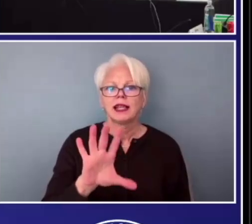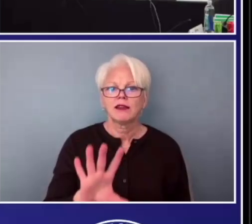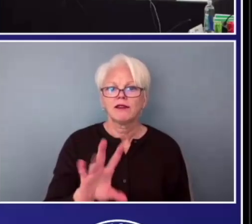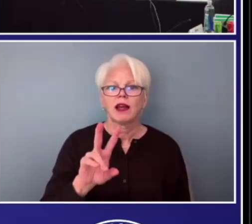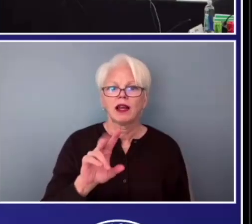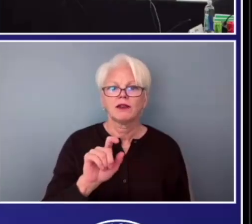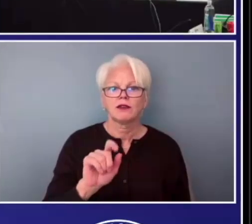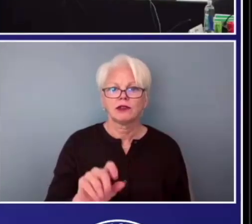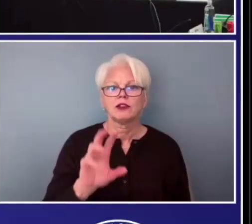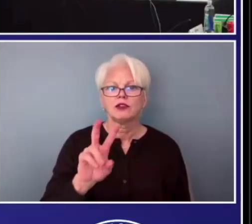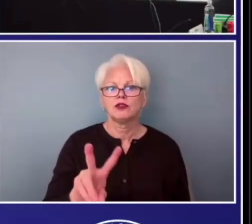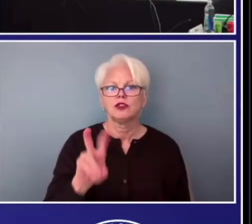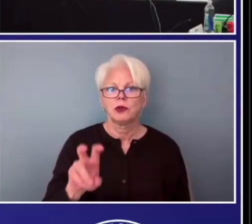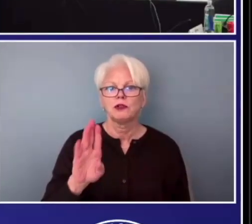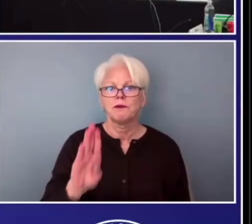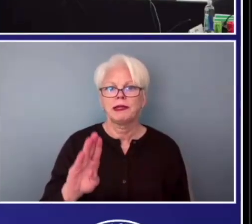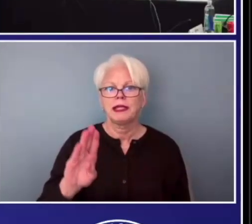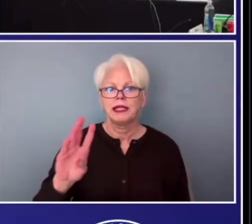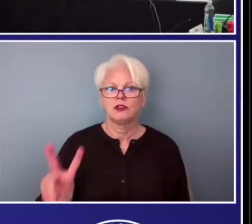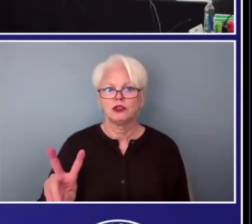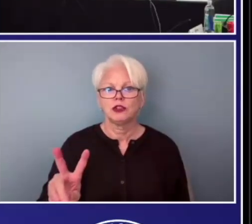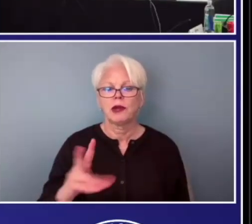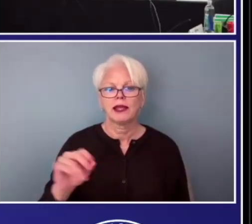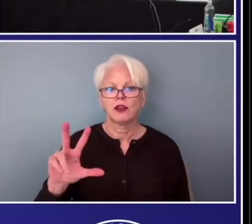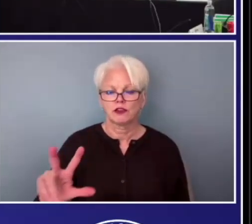cross-reference of 685.200(b)(2) and (3).